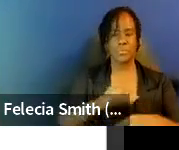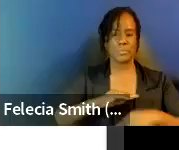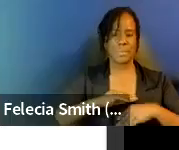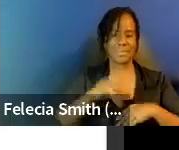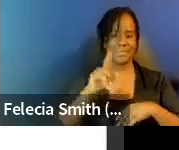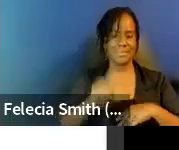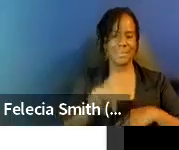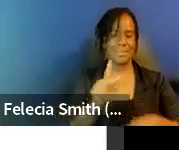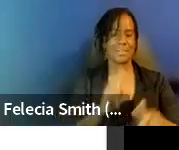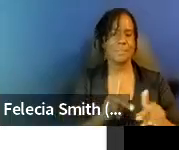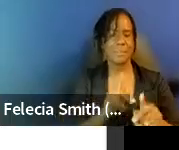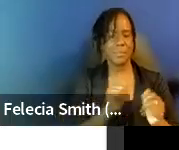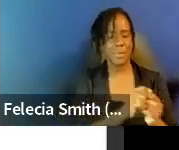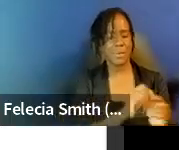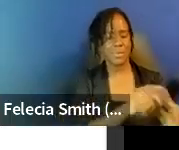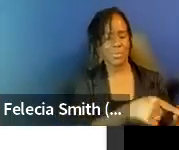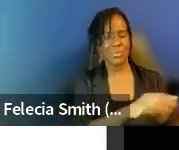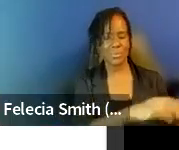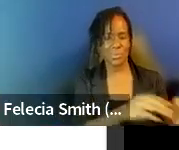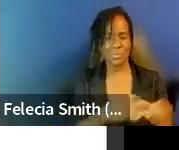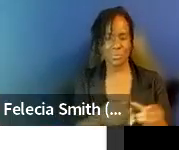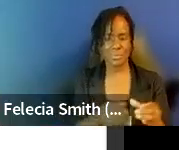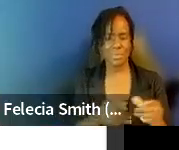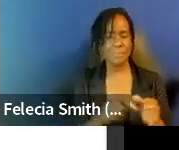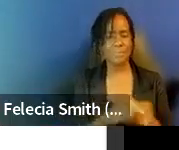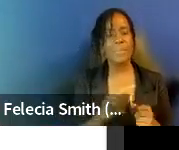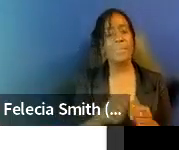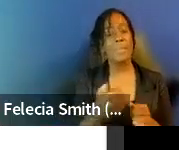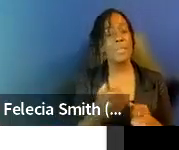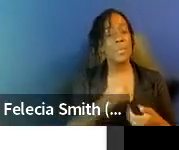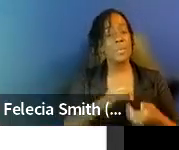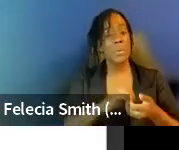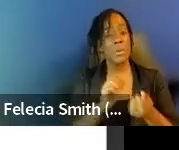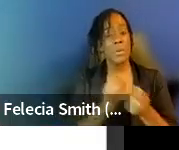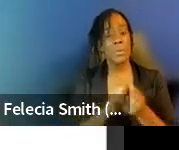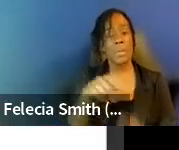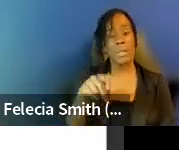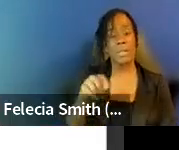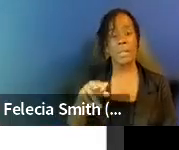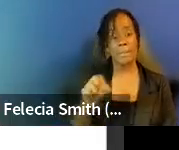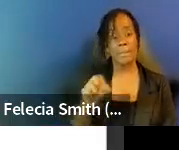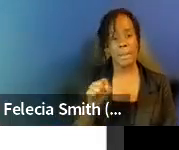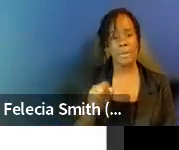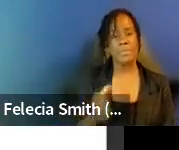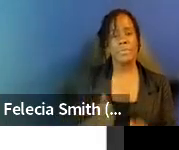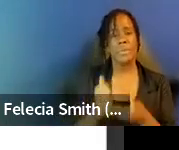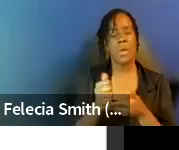the benefit of working specifically with community health representatives, community health workers, and